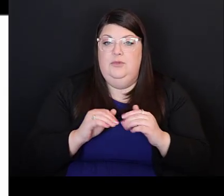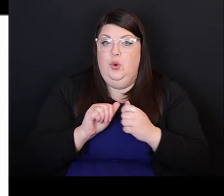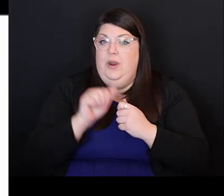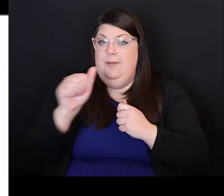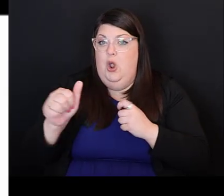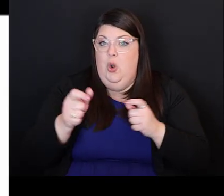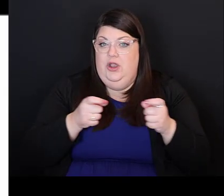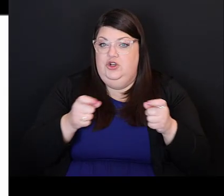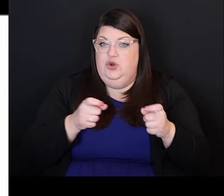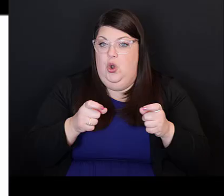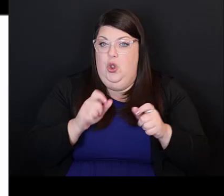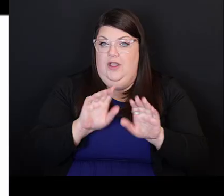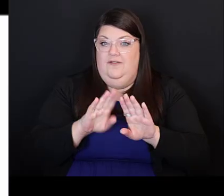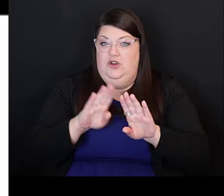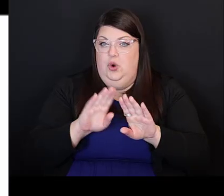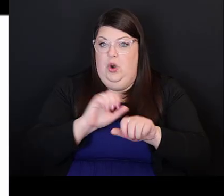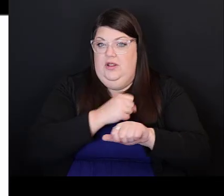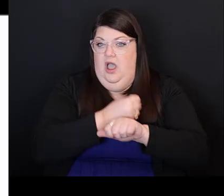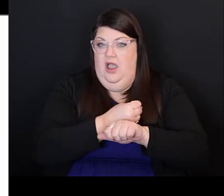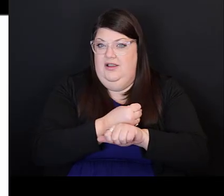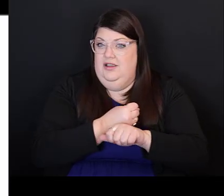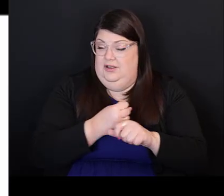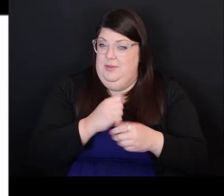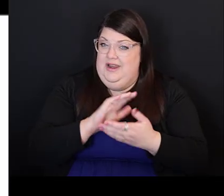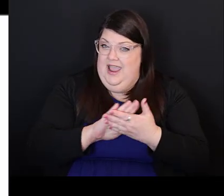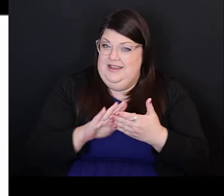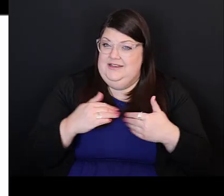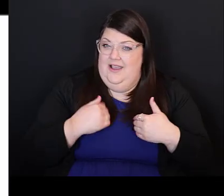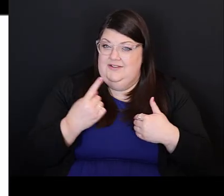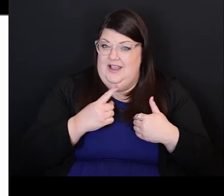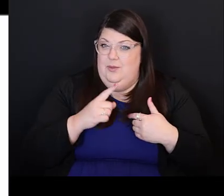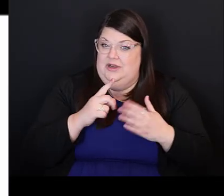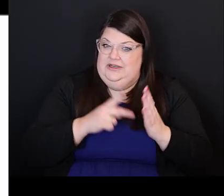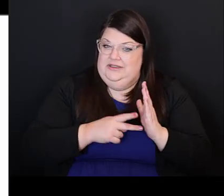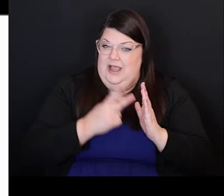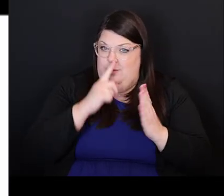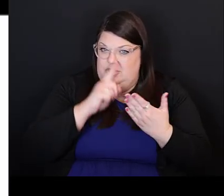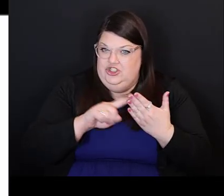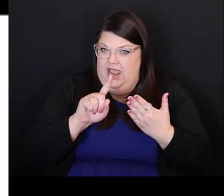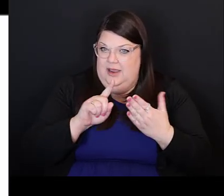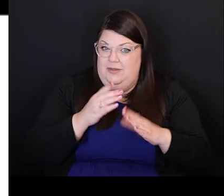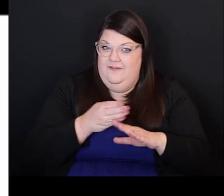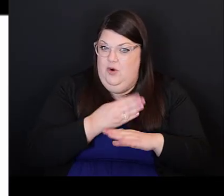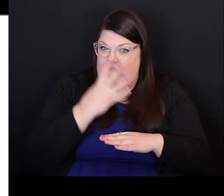Remote control of a door lock. Wouldn't it be nice to have someone double checking that your door is locked every night before you go to bed?